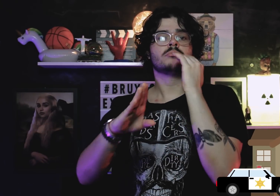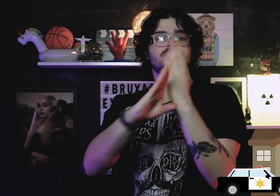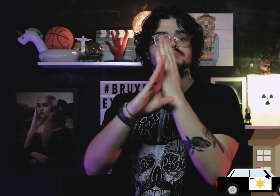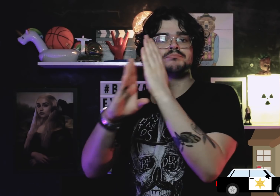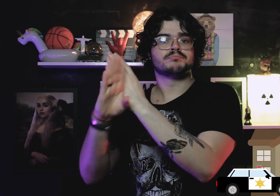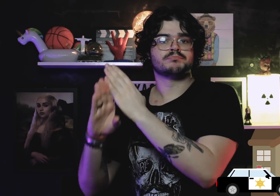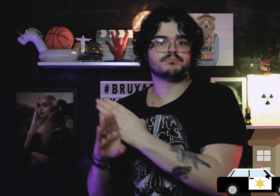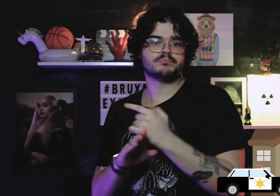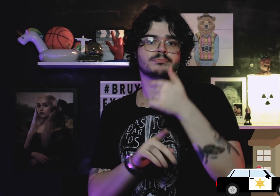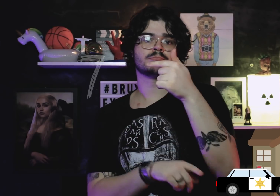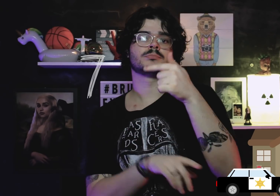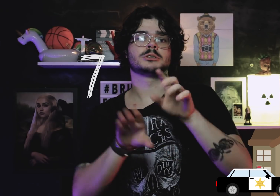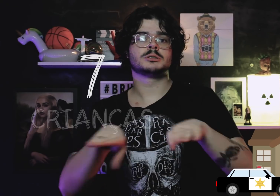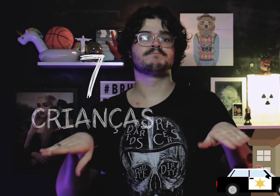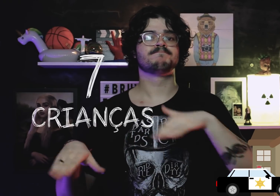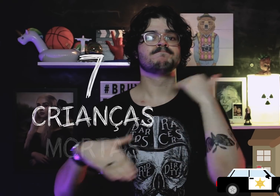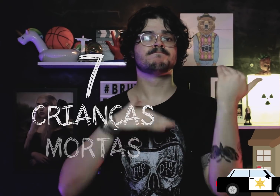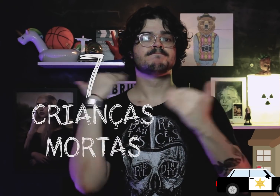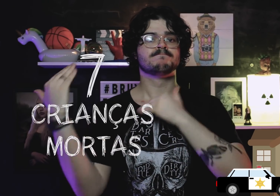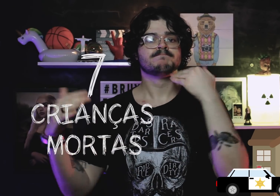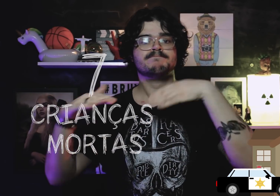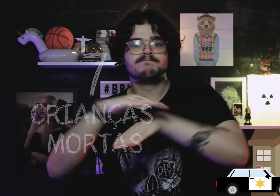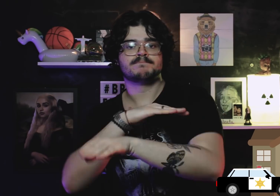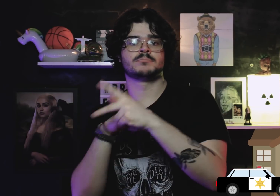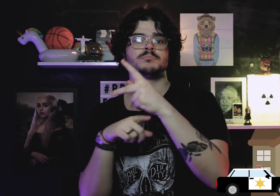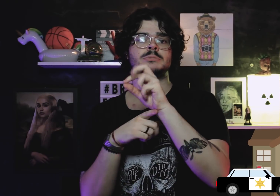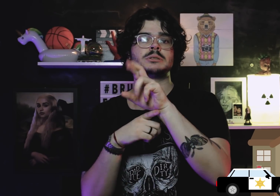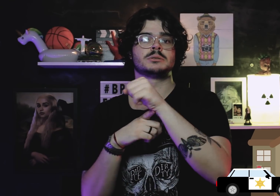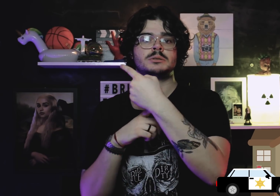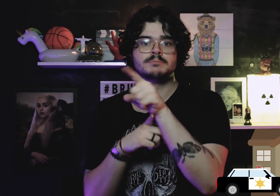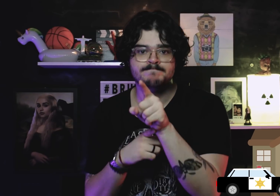and seven bodies of dead children were discovered inside the gate.